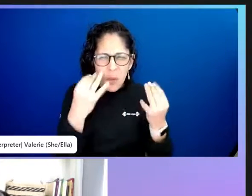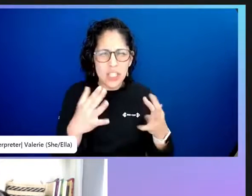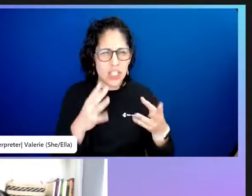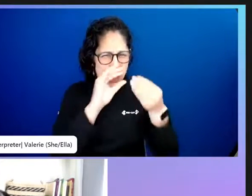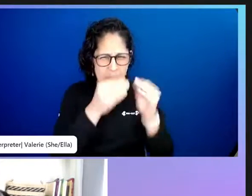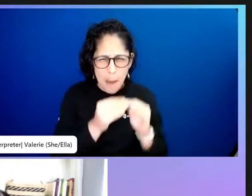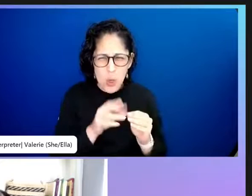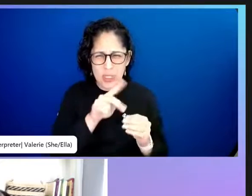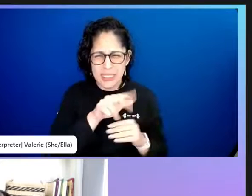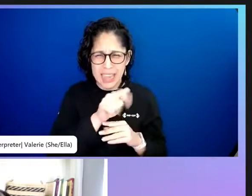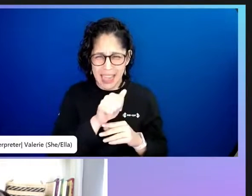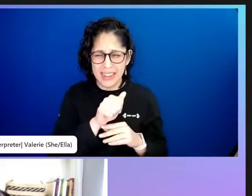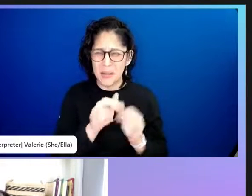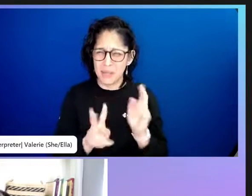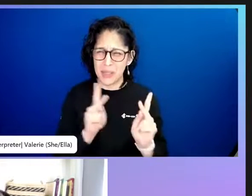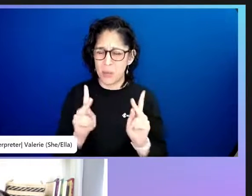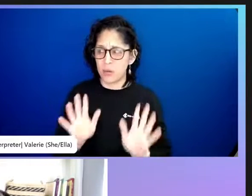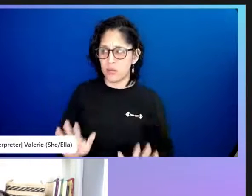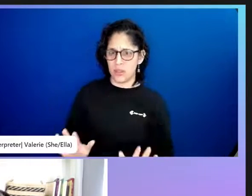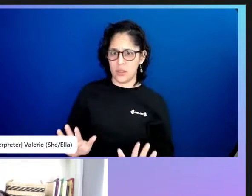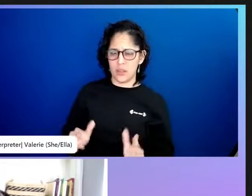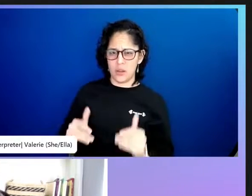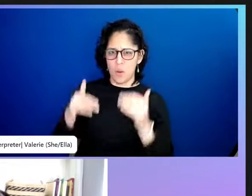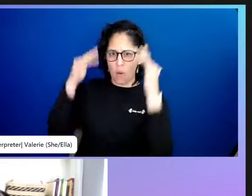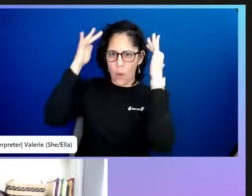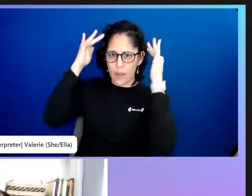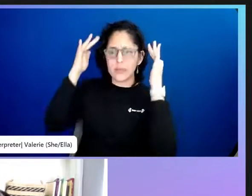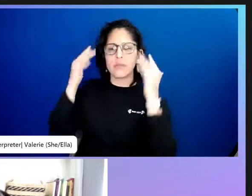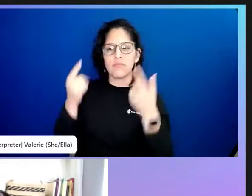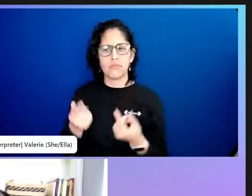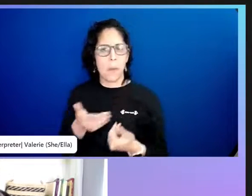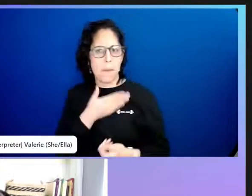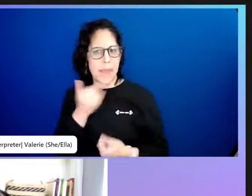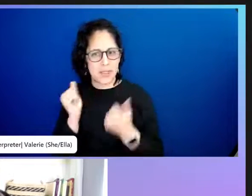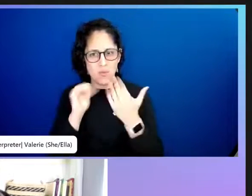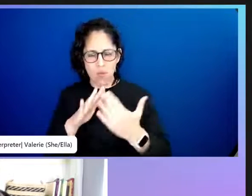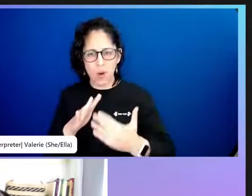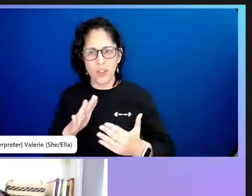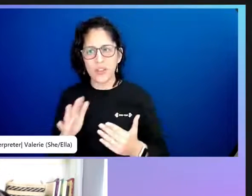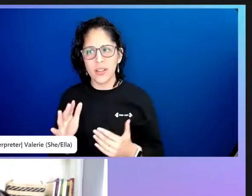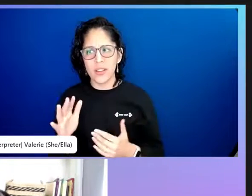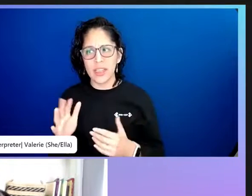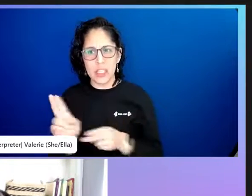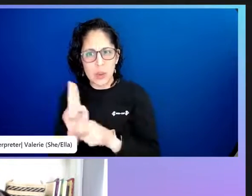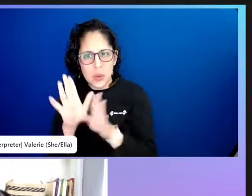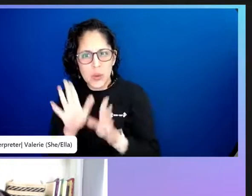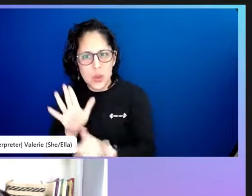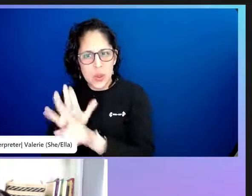know people can get kind of intimidated and so I think one of the reasons I've been using Microsoft